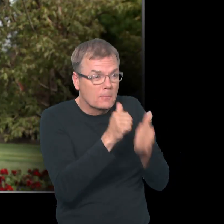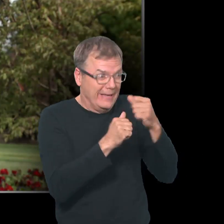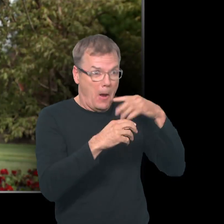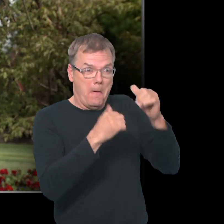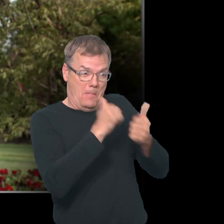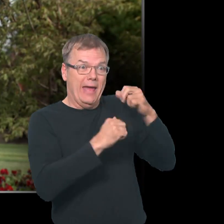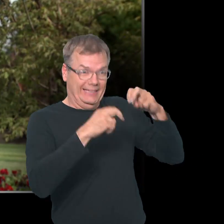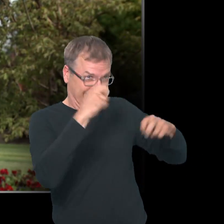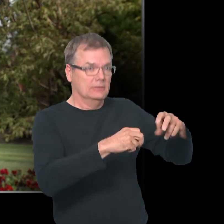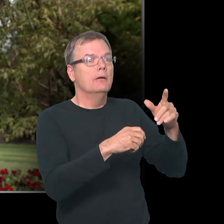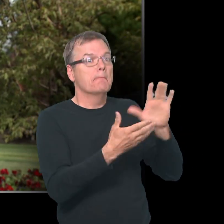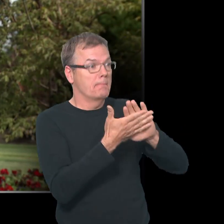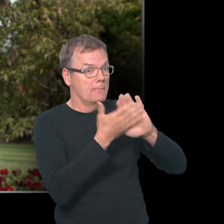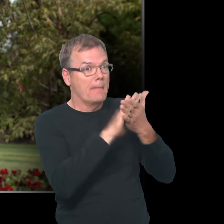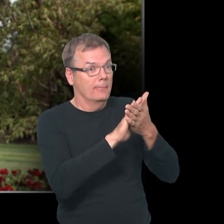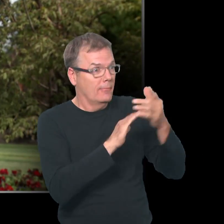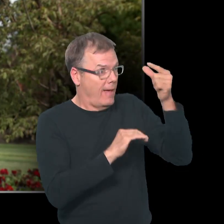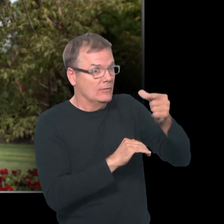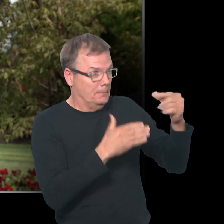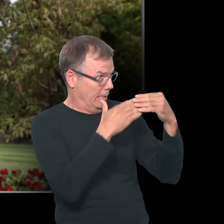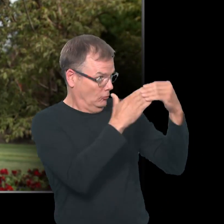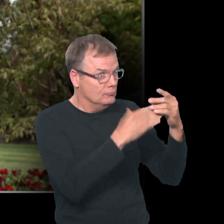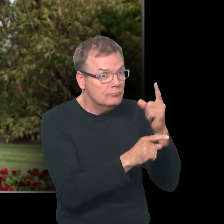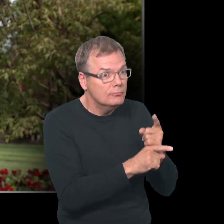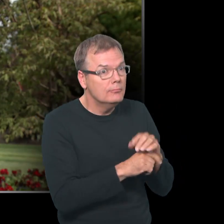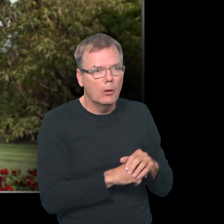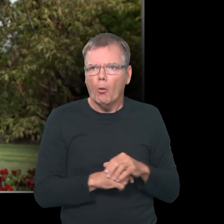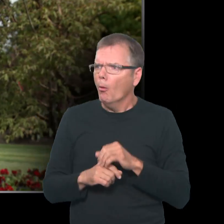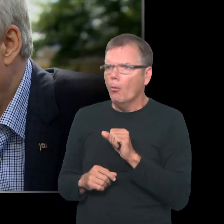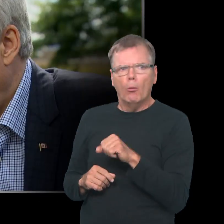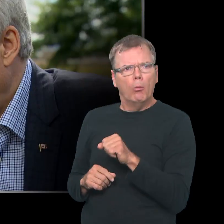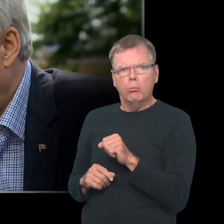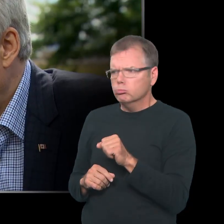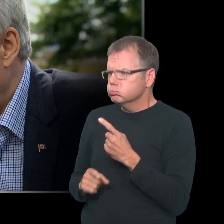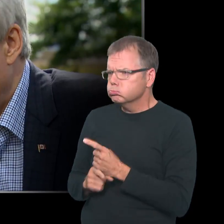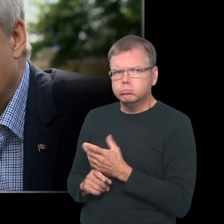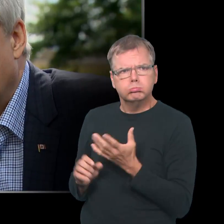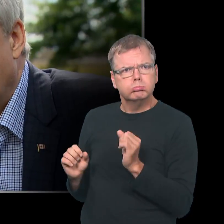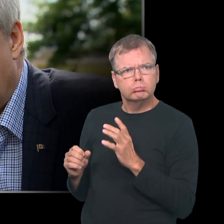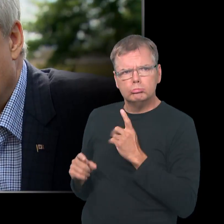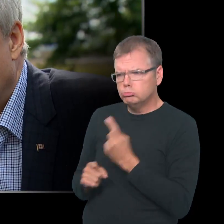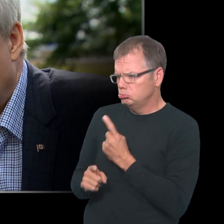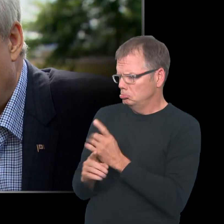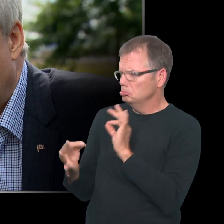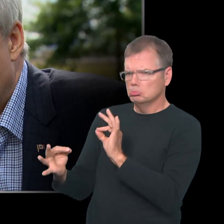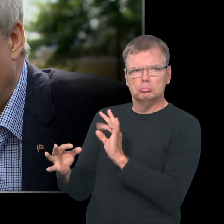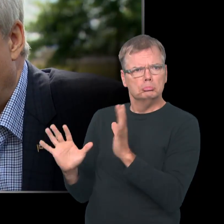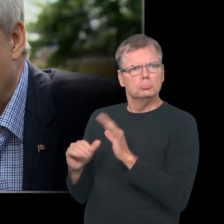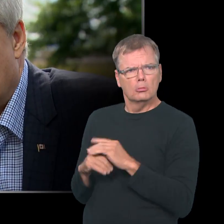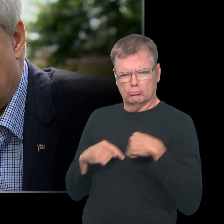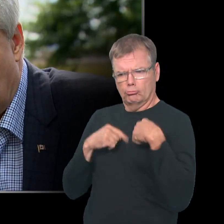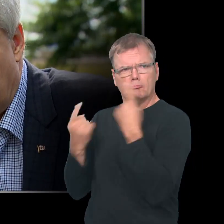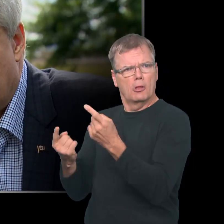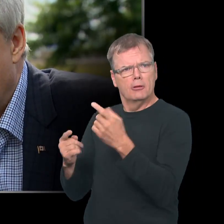if we're in a minority situation, whichever party ends up with the most seats should form the government?